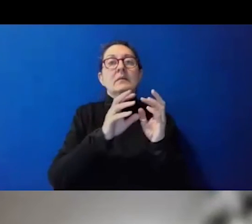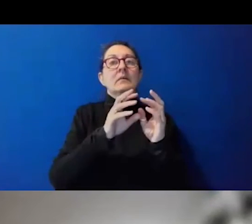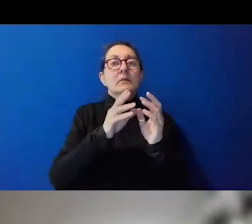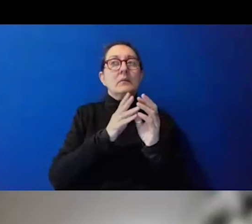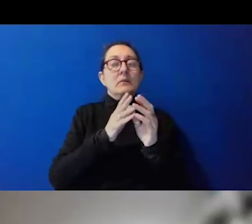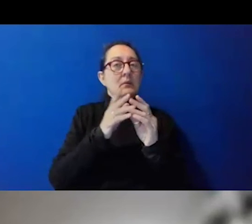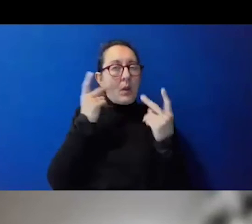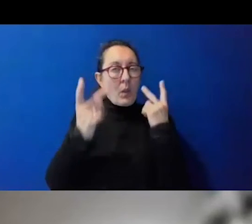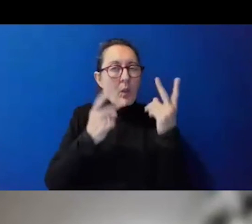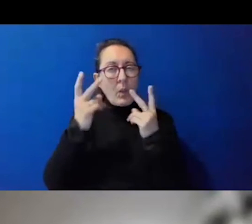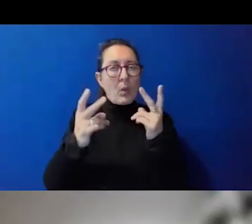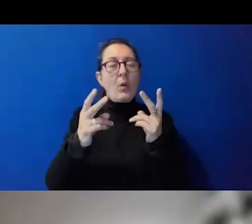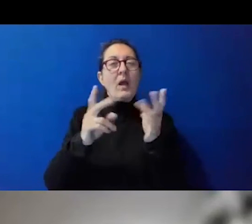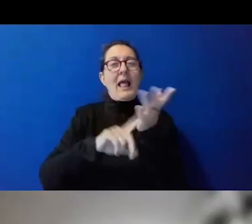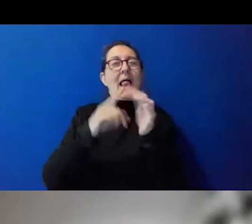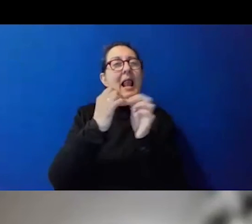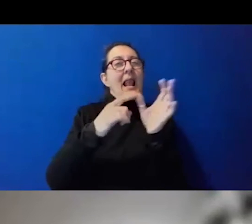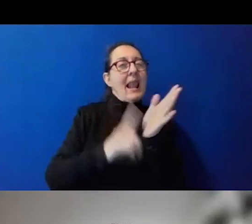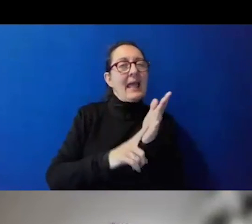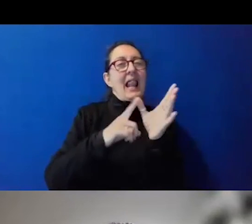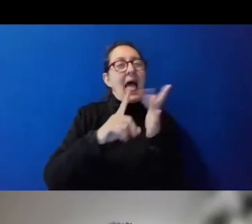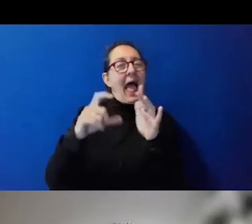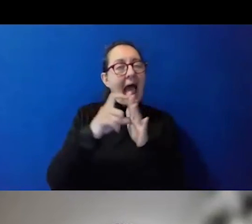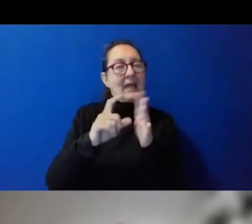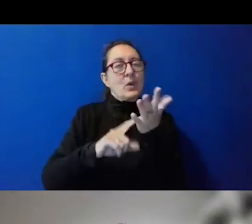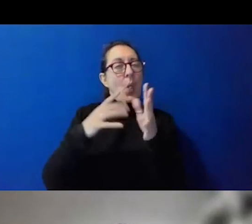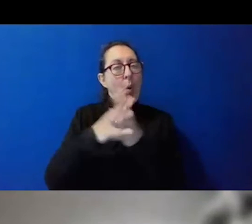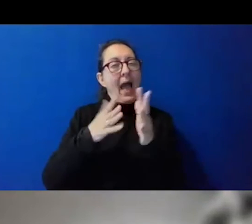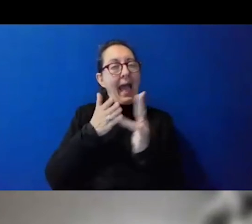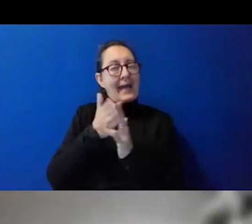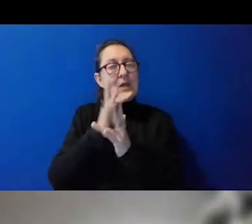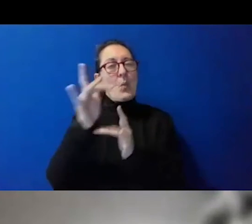section of the legal aid law access website or when you're browsing the web page you'll